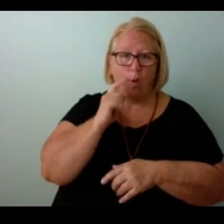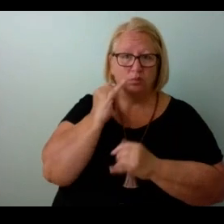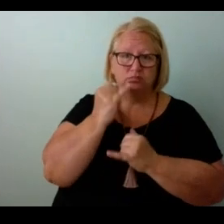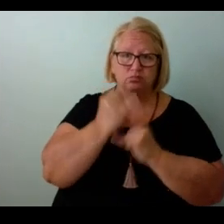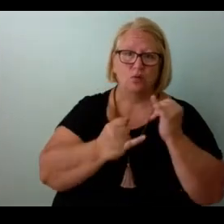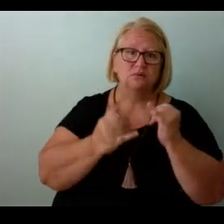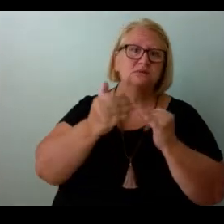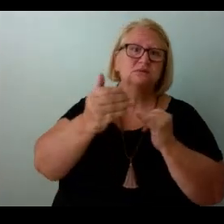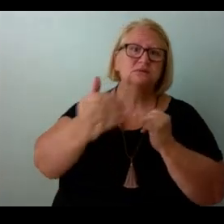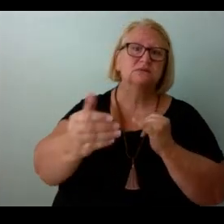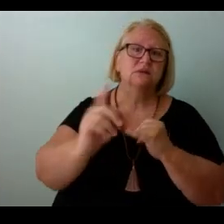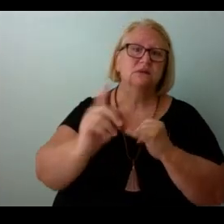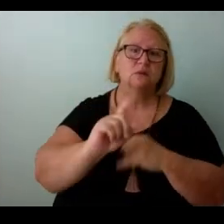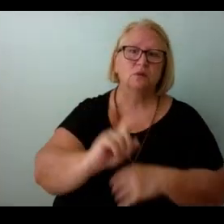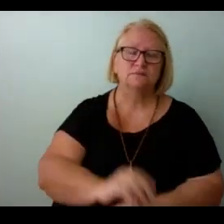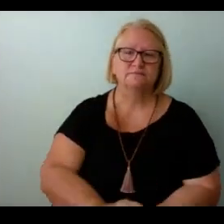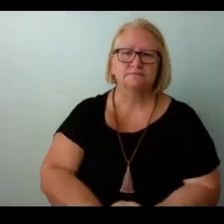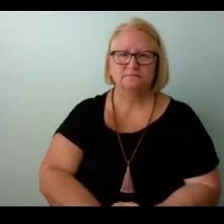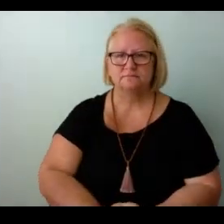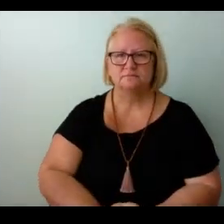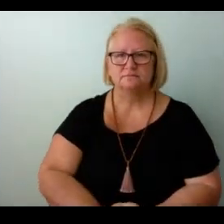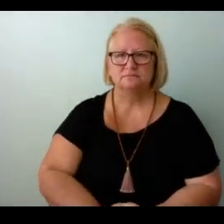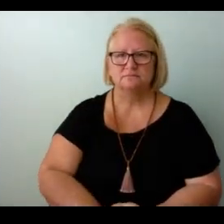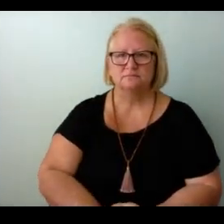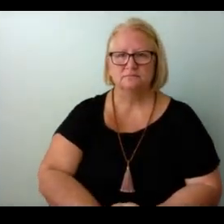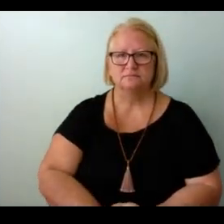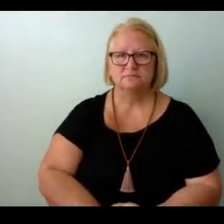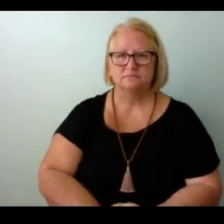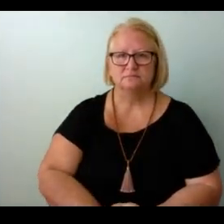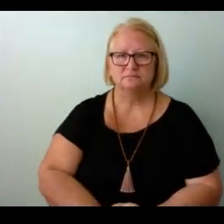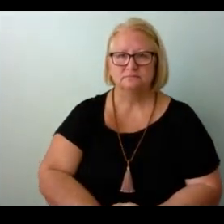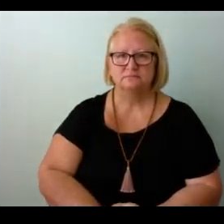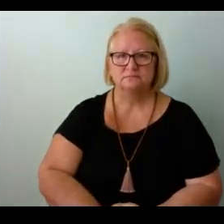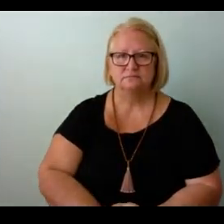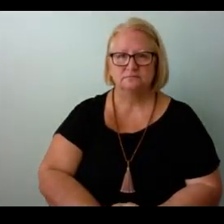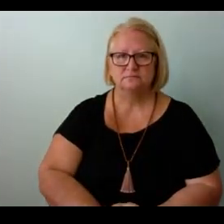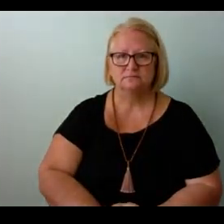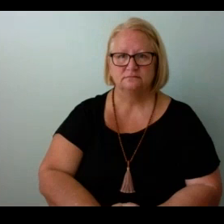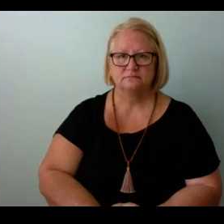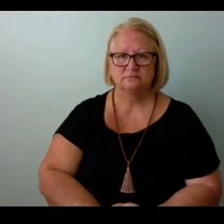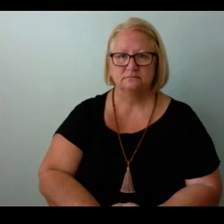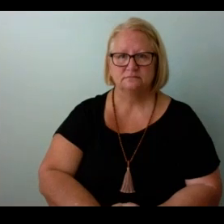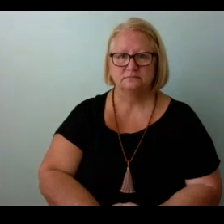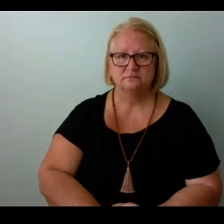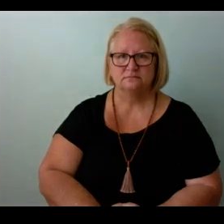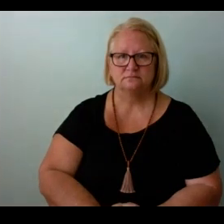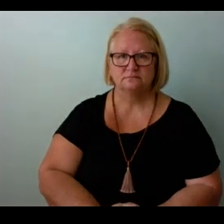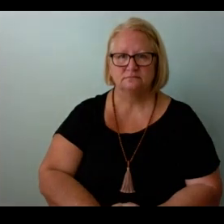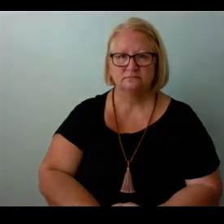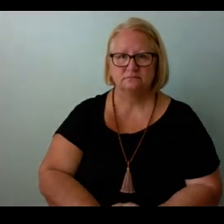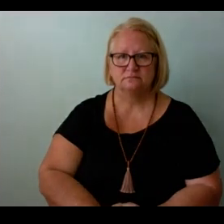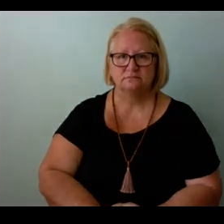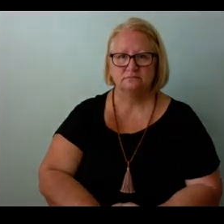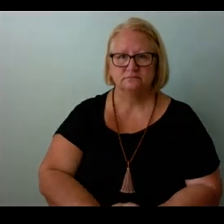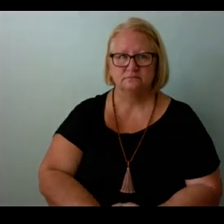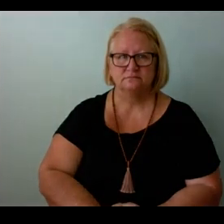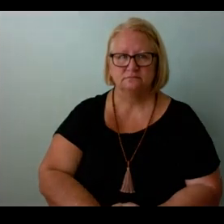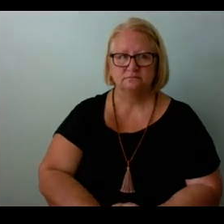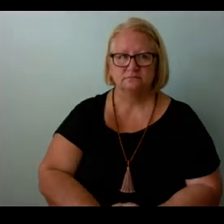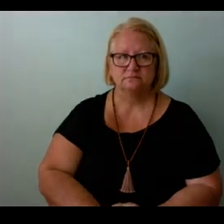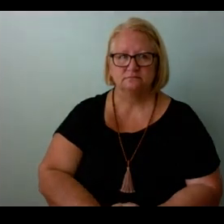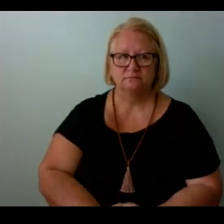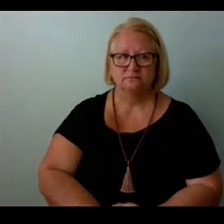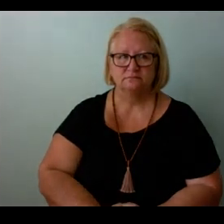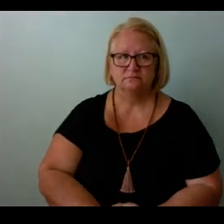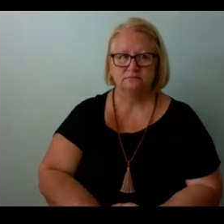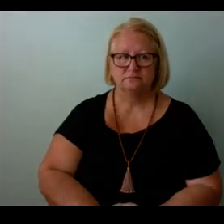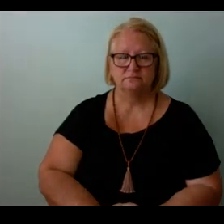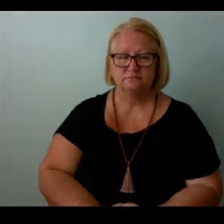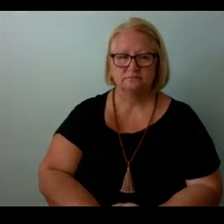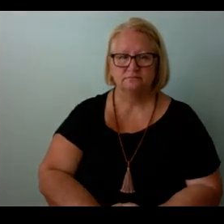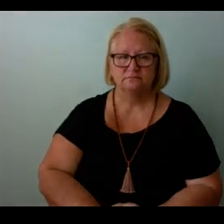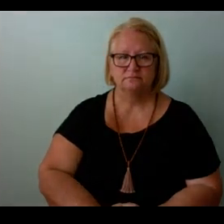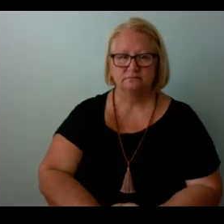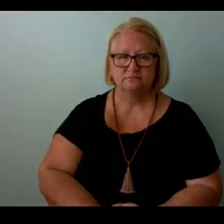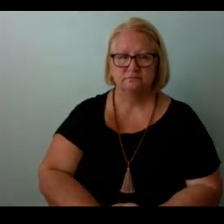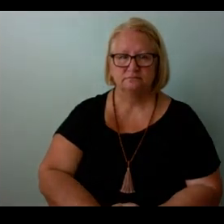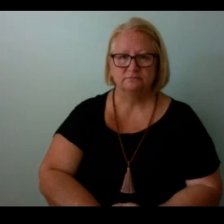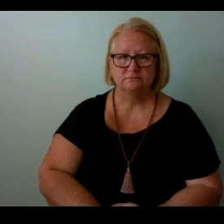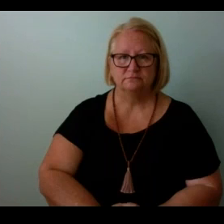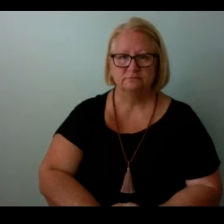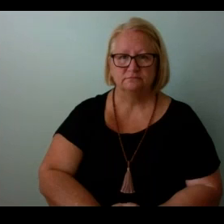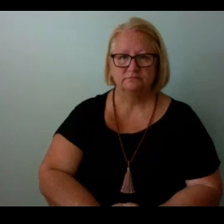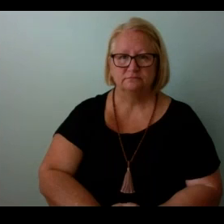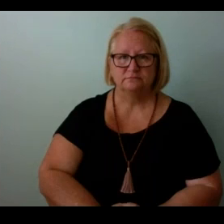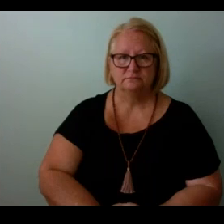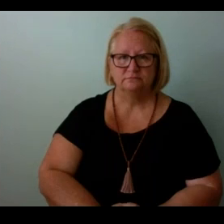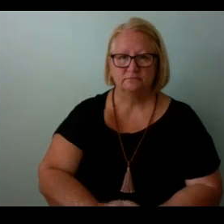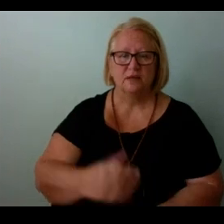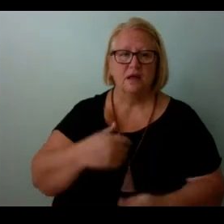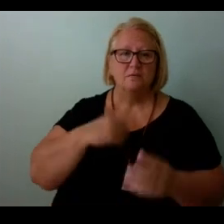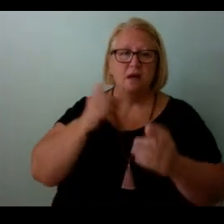My concern about COVID and COVID...accelerated this is it's a two prong approach there.